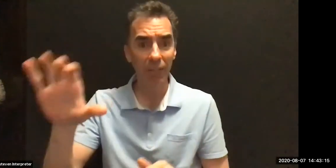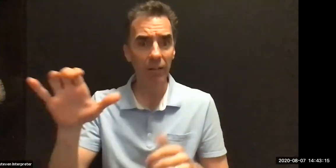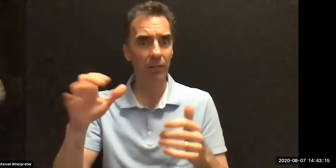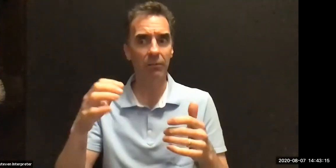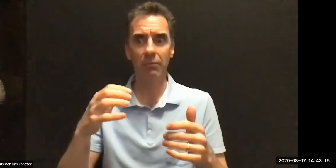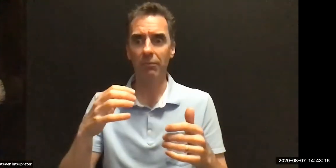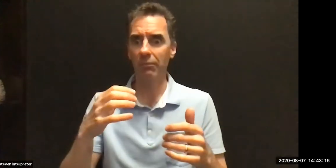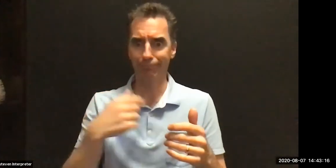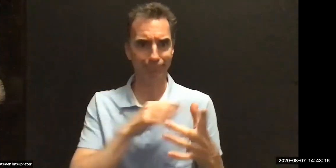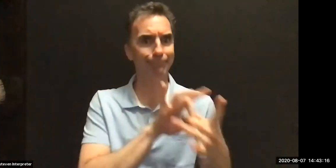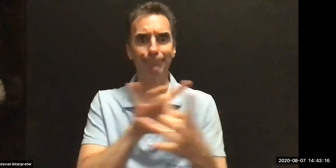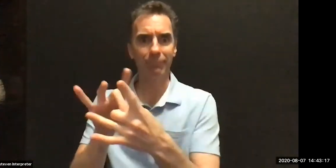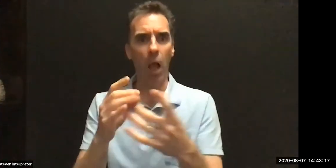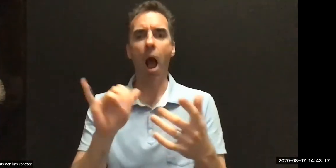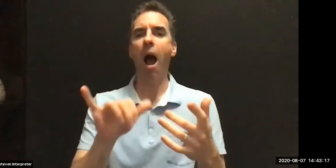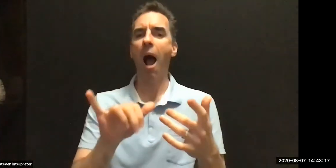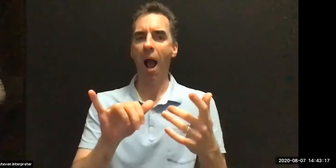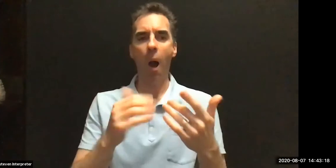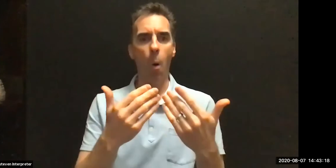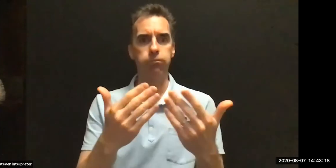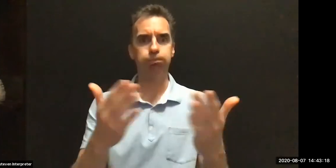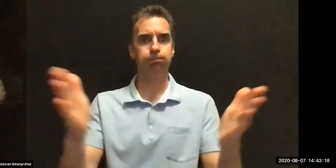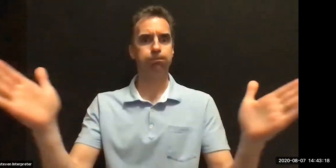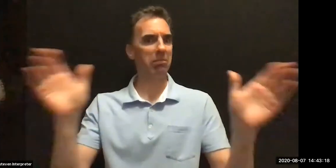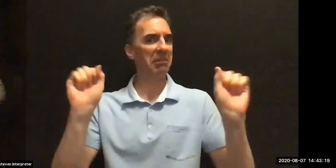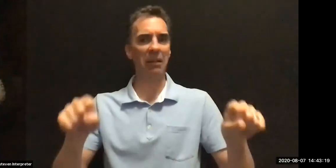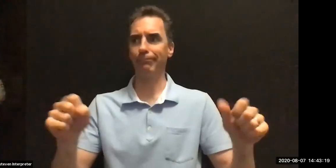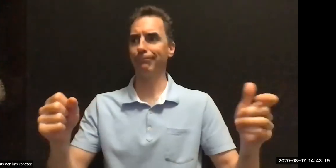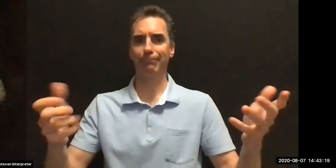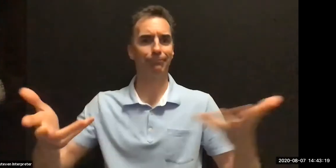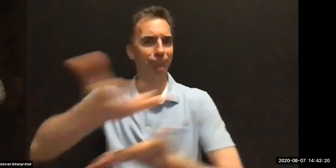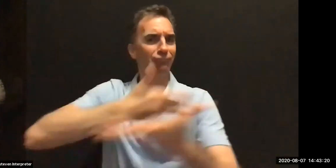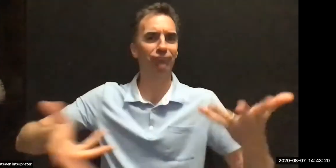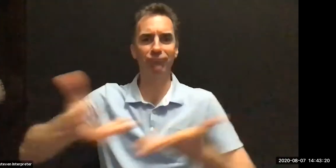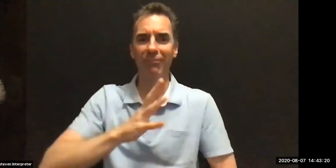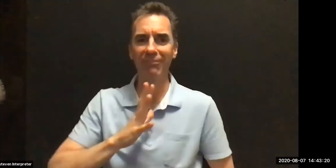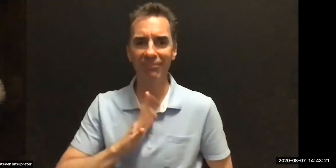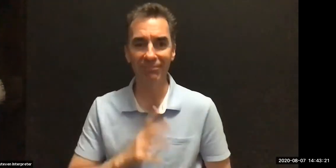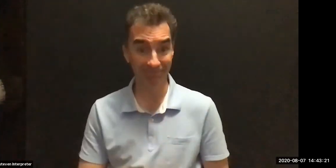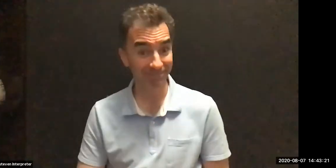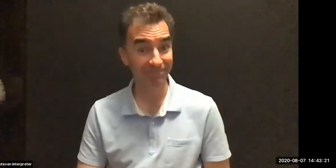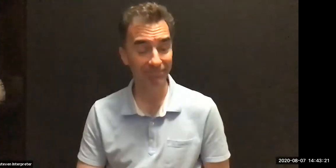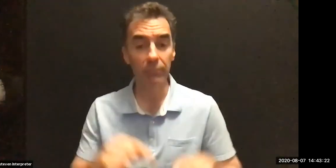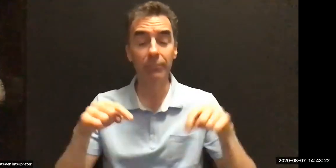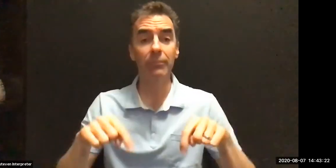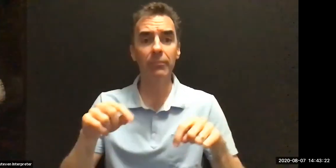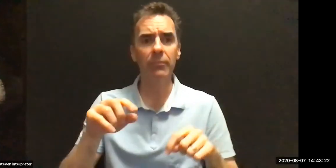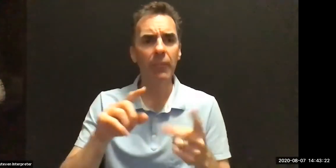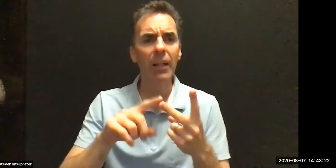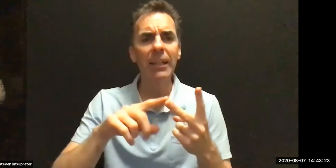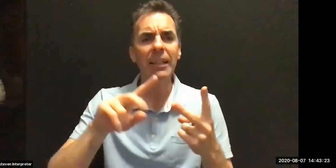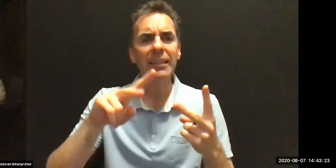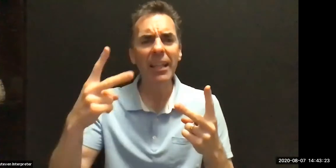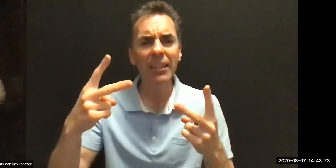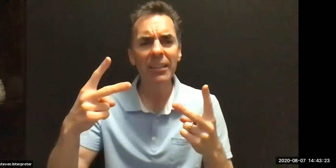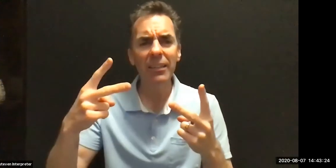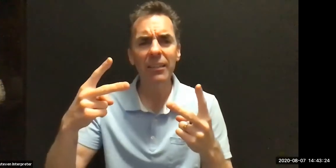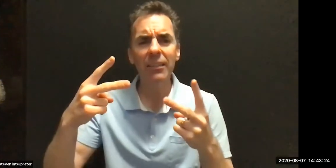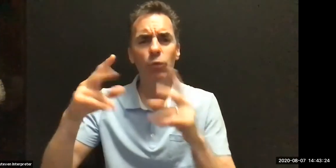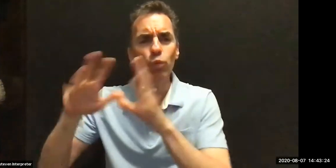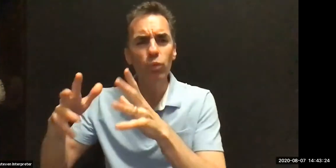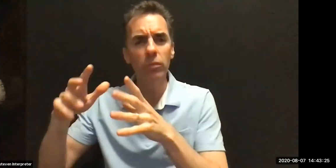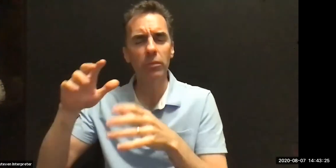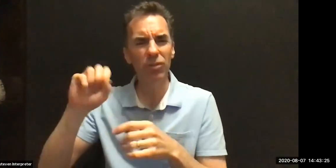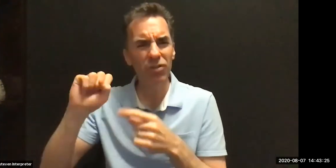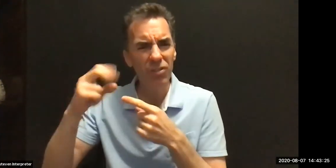Channelle Charest: For growth and education and understanding and so shift three technologies is the second wing of bitwise that is our technology hub.